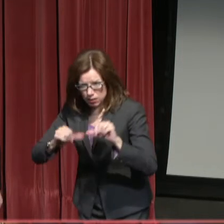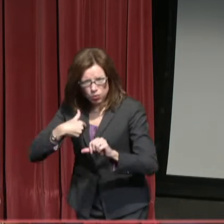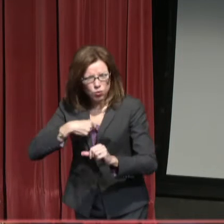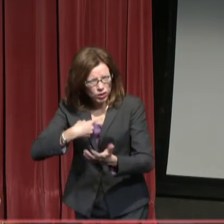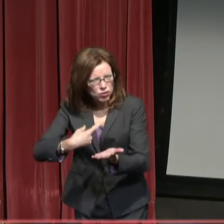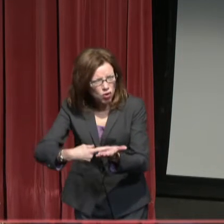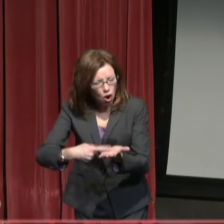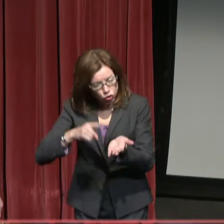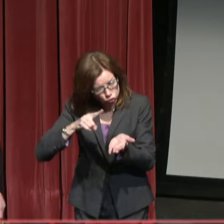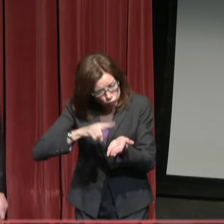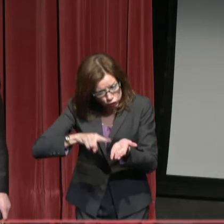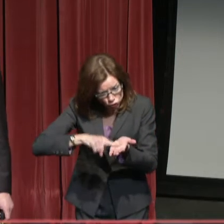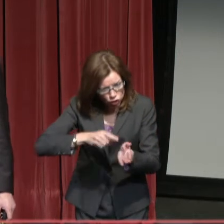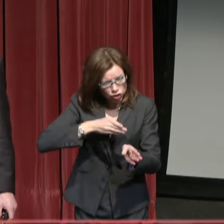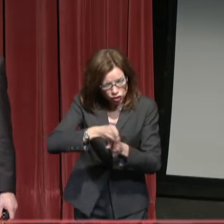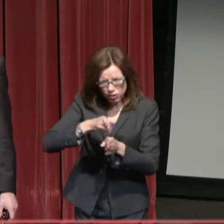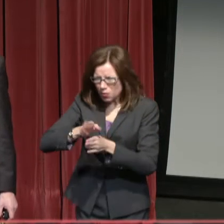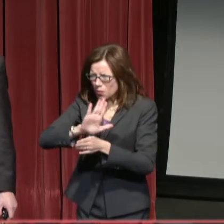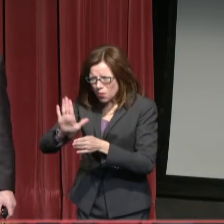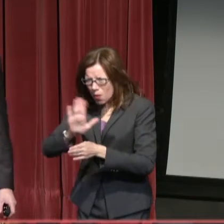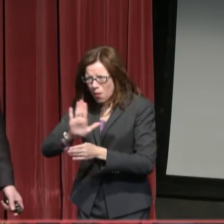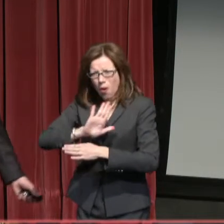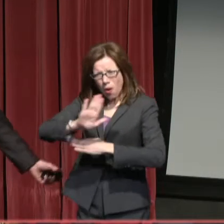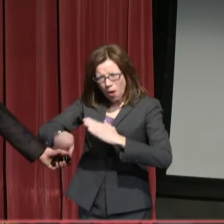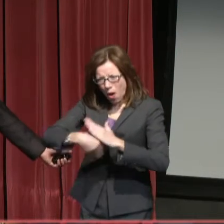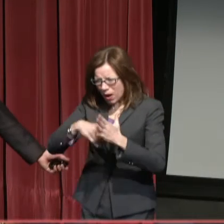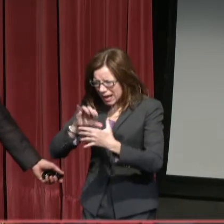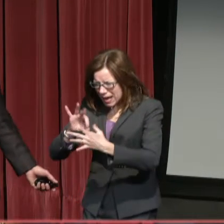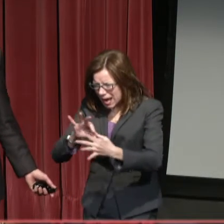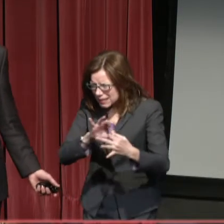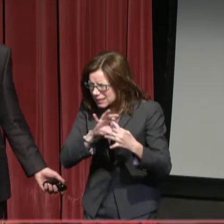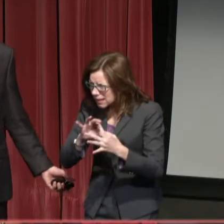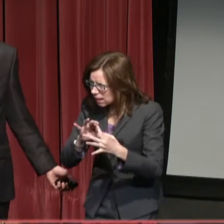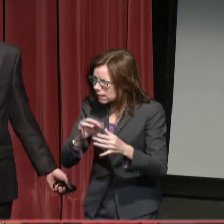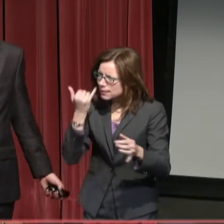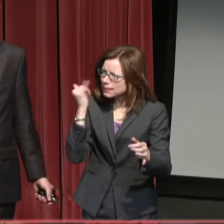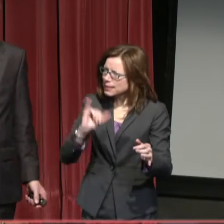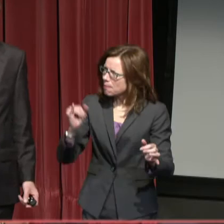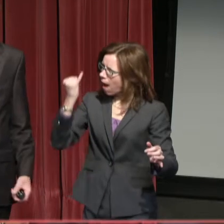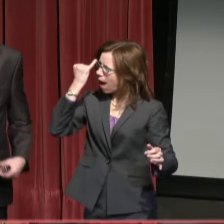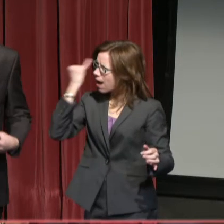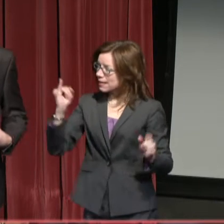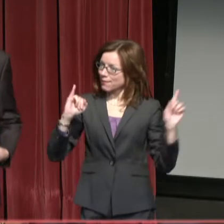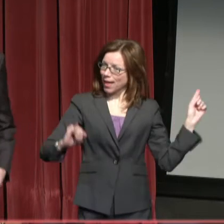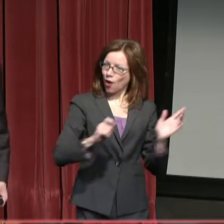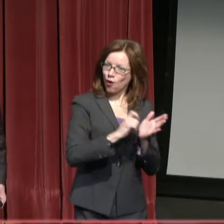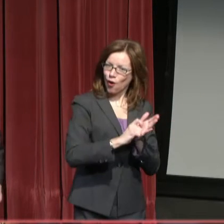which actually is about interconnectedness of all things. So Douglas Adams was actually in front of all scientists thinking